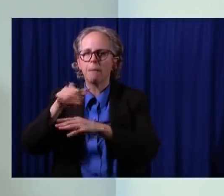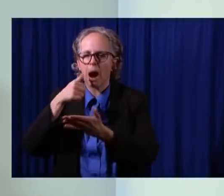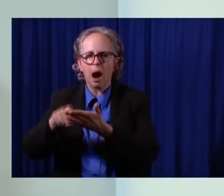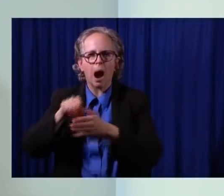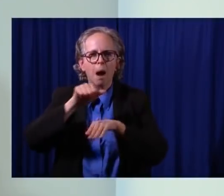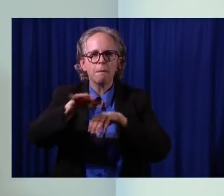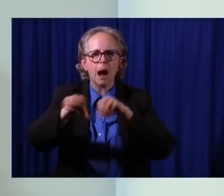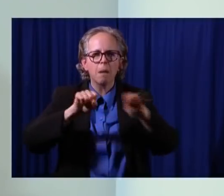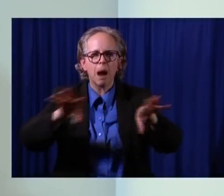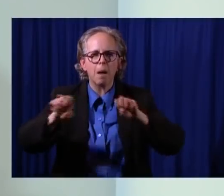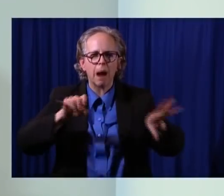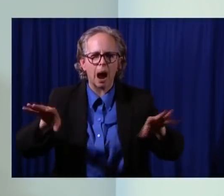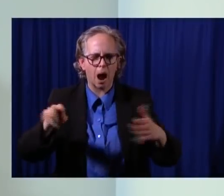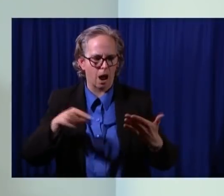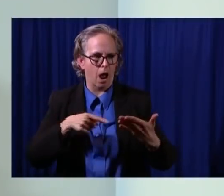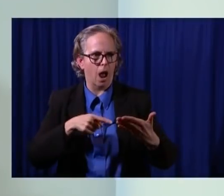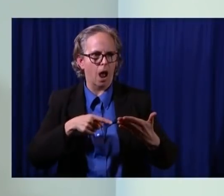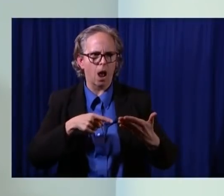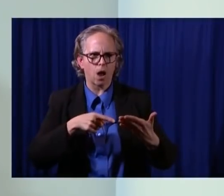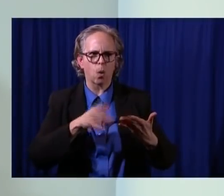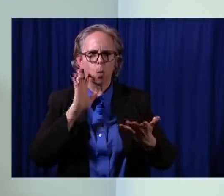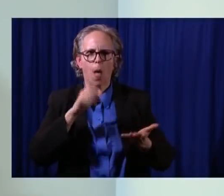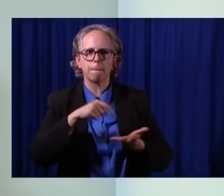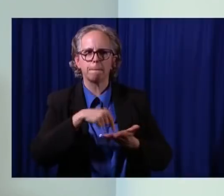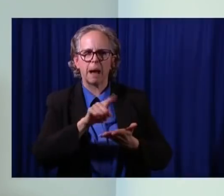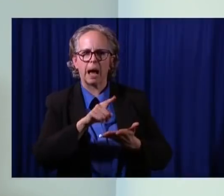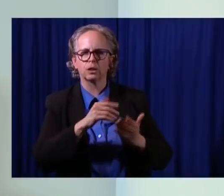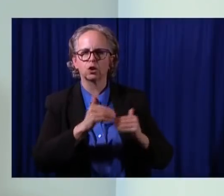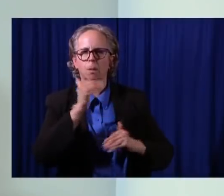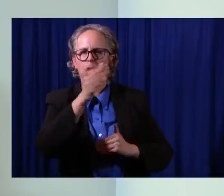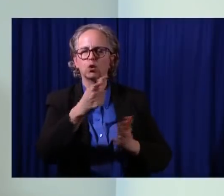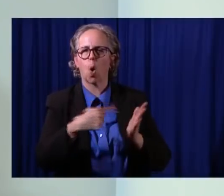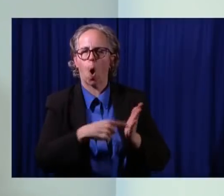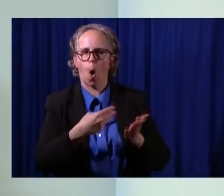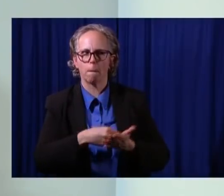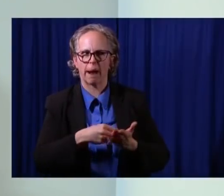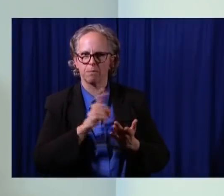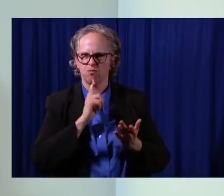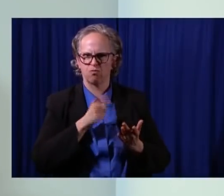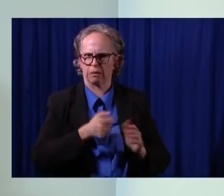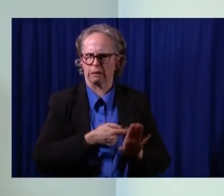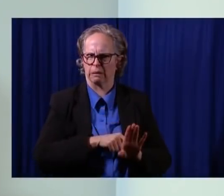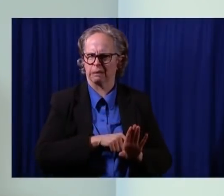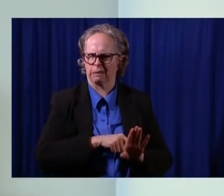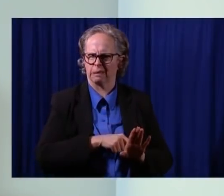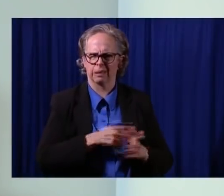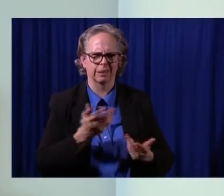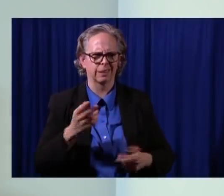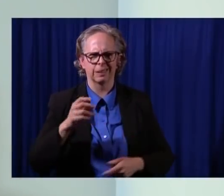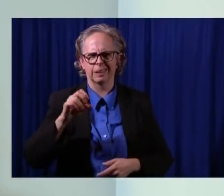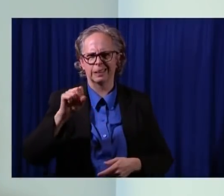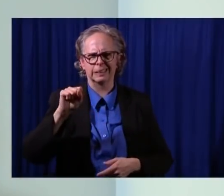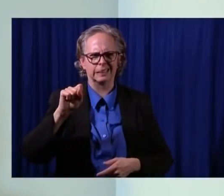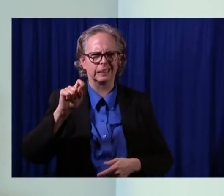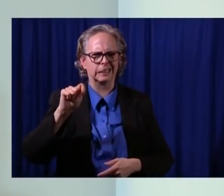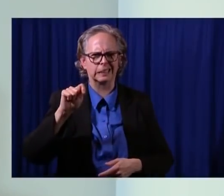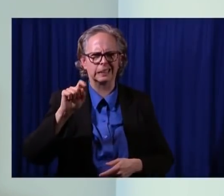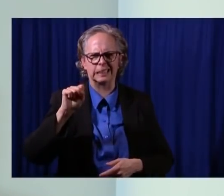DOLLARS AND BENEFITS DUE TO YOU AND NOT TO FRAUDSTERS. THE REVERSE IS ALSO HAPPENING THAT